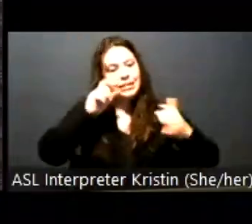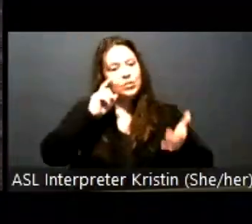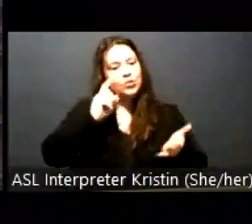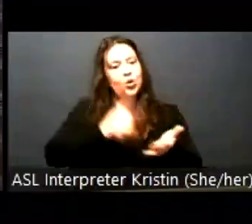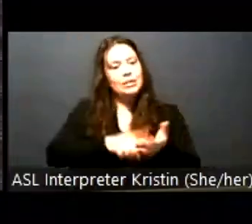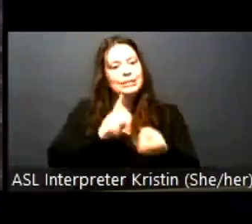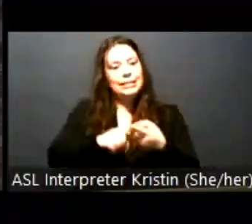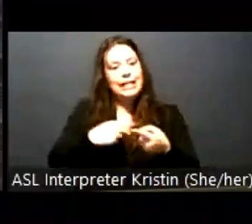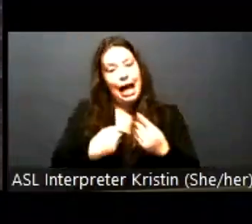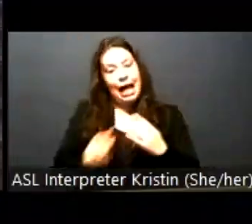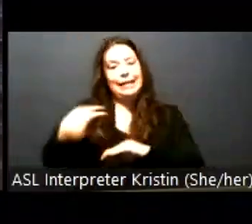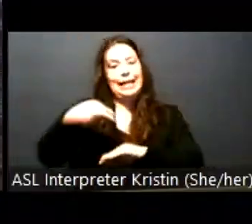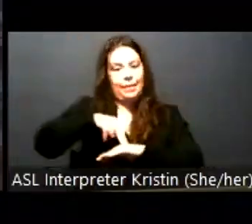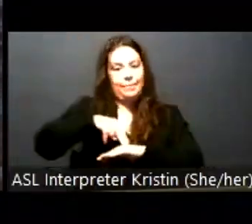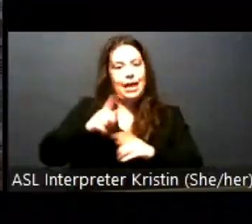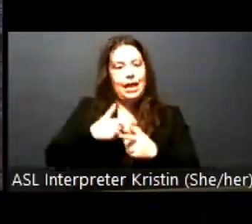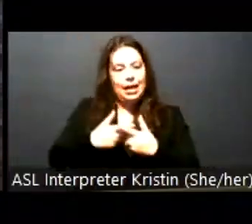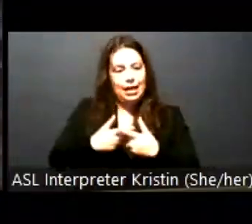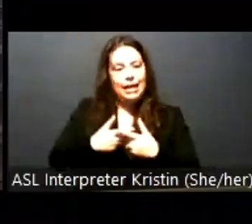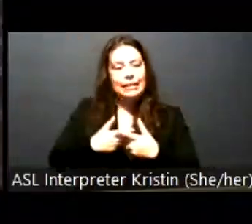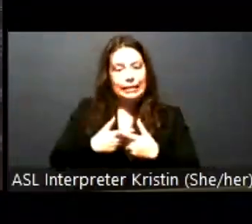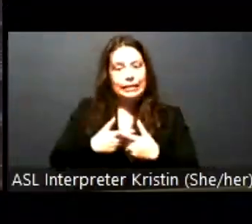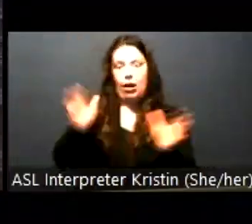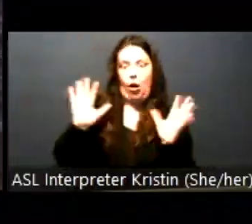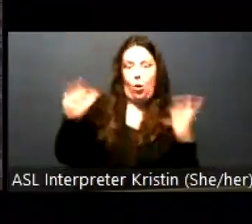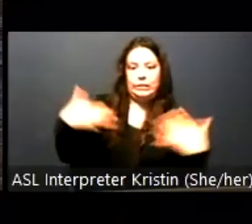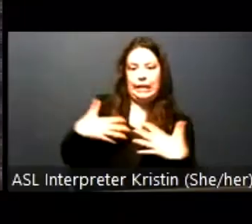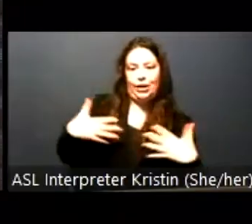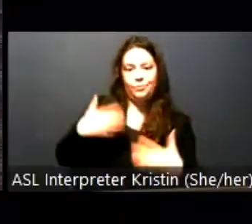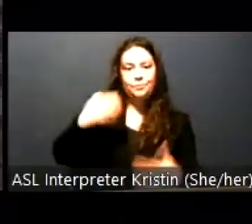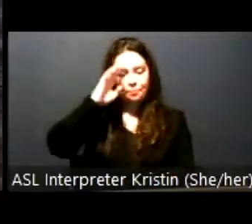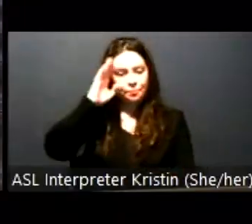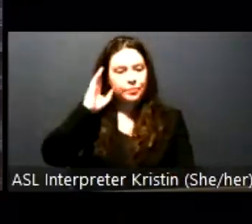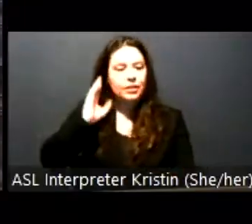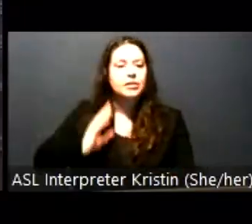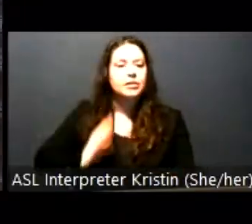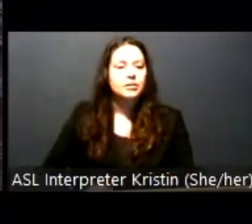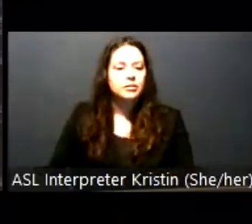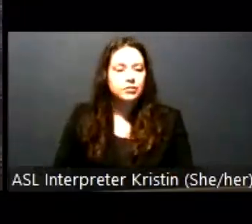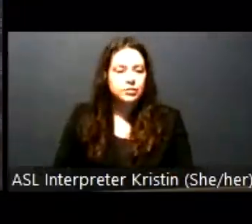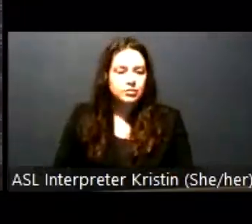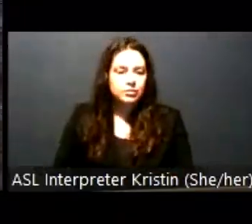that's when the bird starts to flap a bit. >>Erika: Wow. Okay, so this is the capture and I, it's just incredible